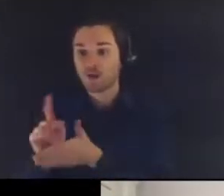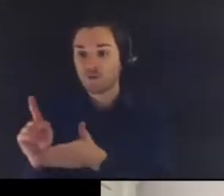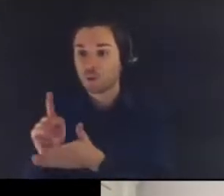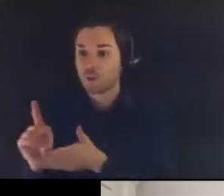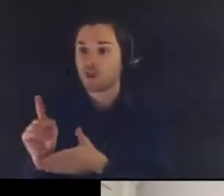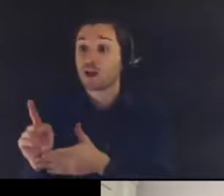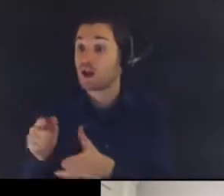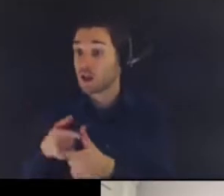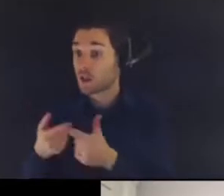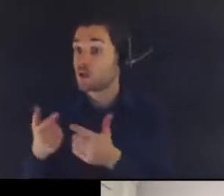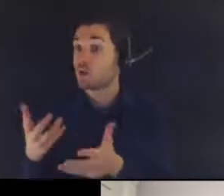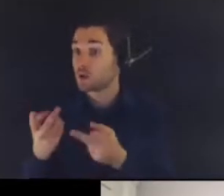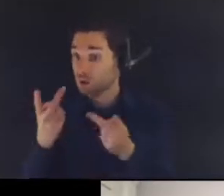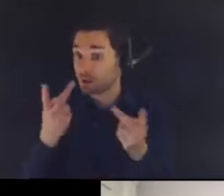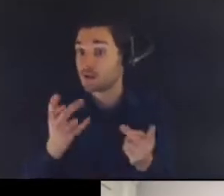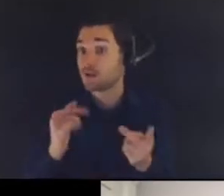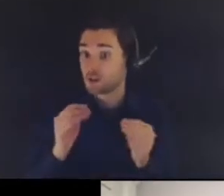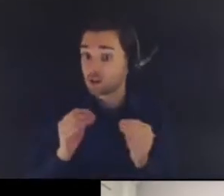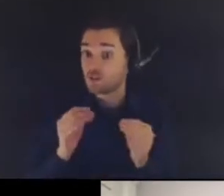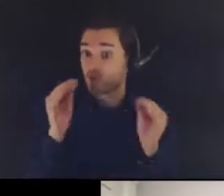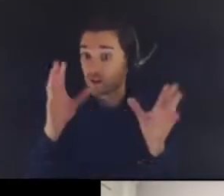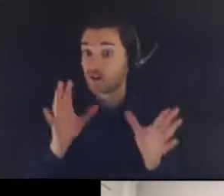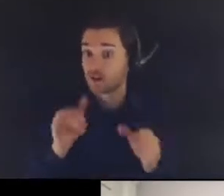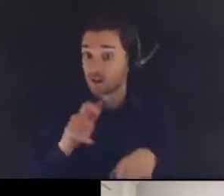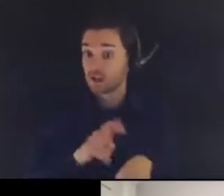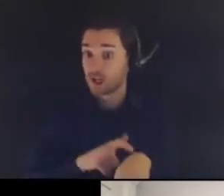the interpreter booked. Here s another example. A graduate student